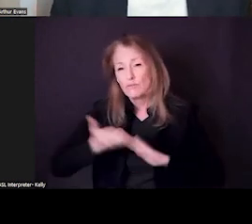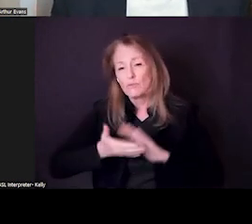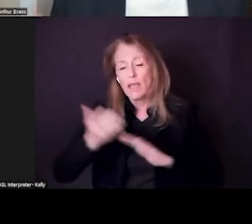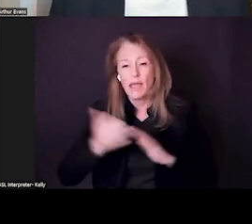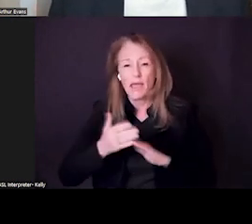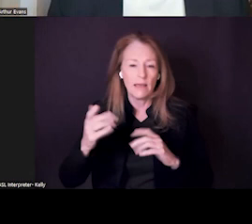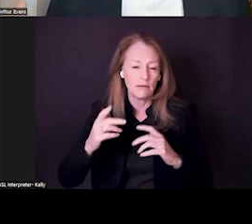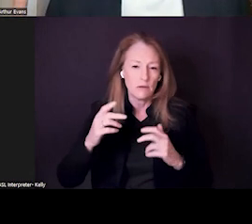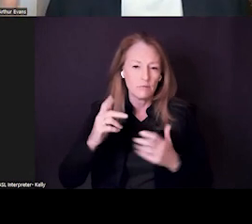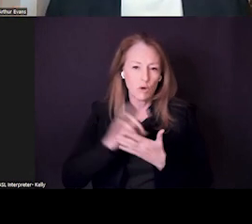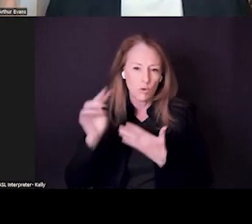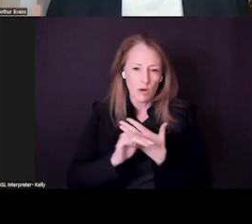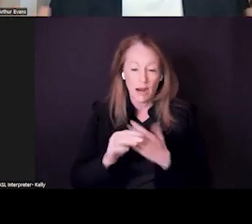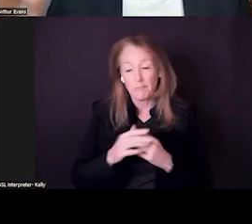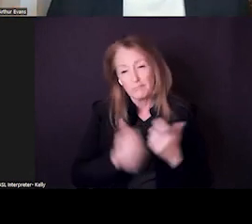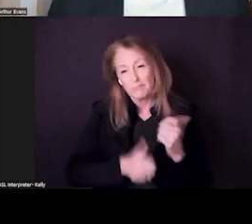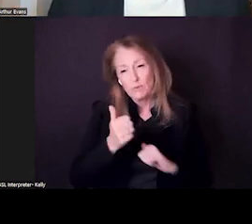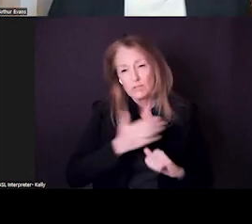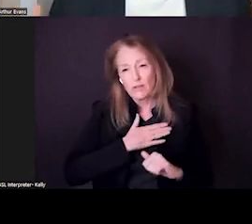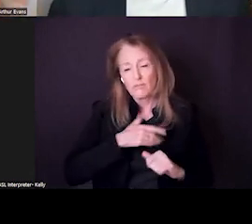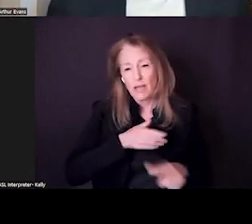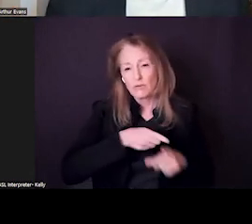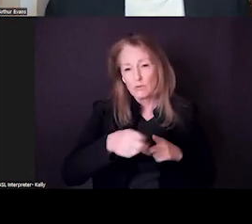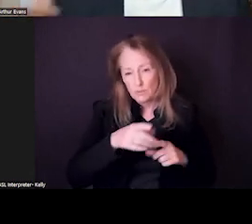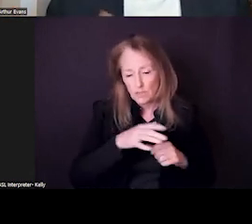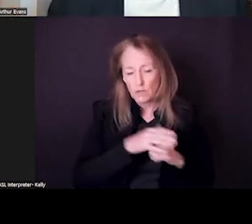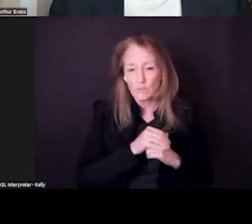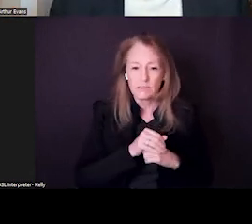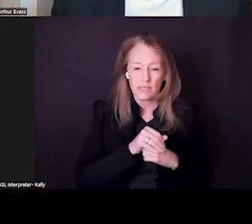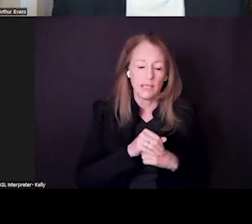REALLY IN PUBLIC SERVICE AND RUNNING SYSTEMS IN CONNECTICUT AND